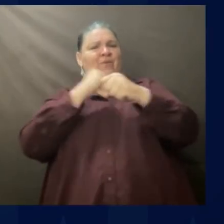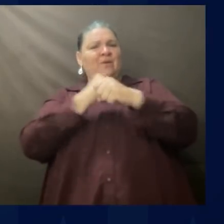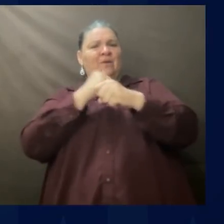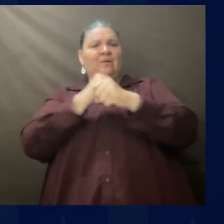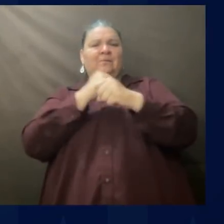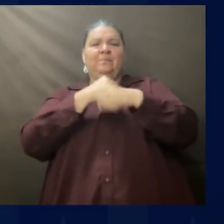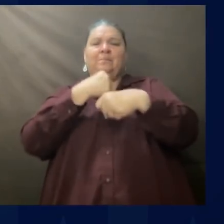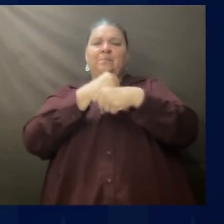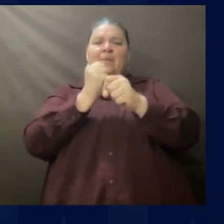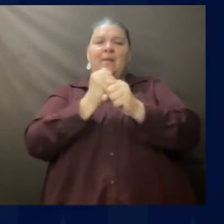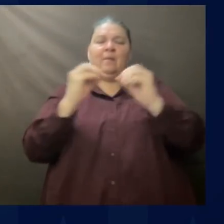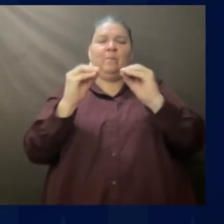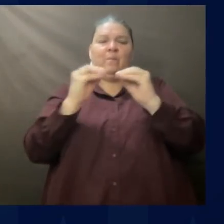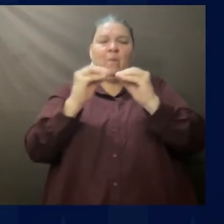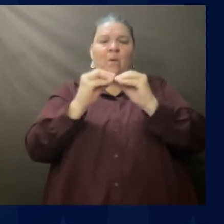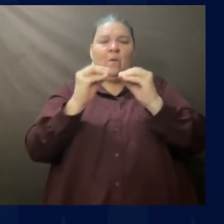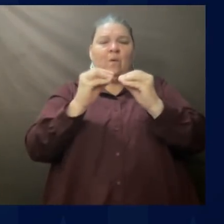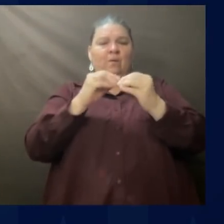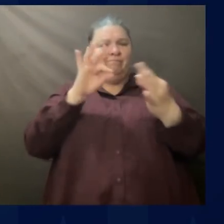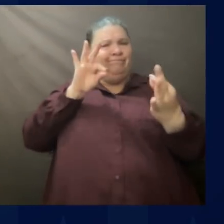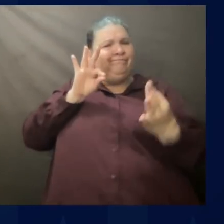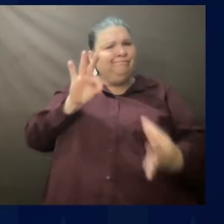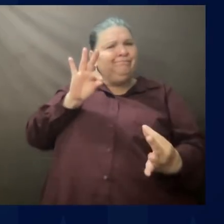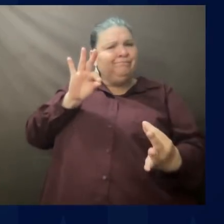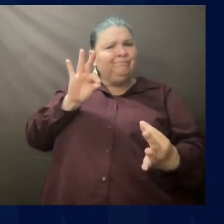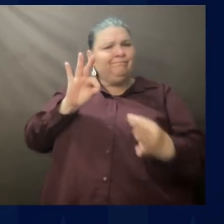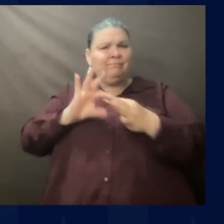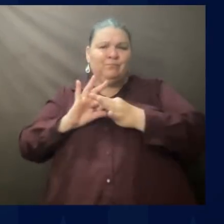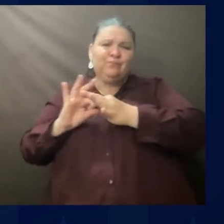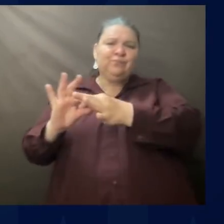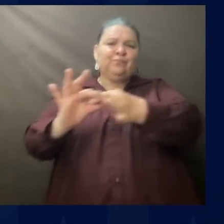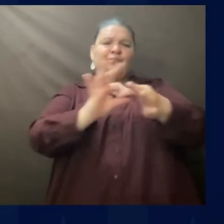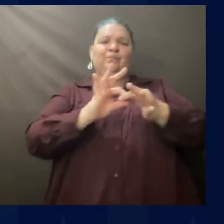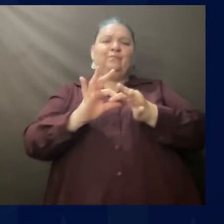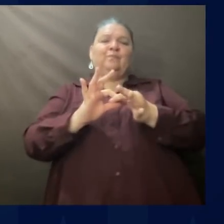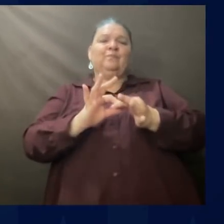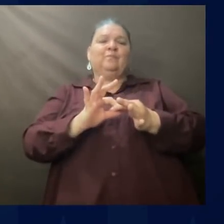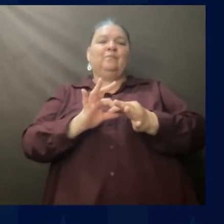Their sacrifice demands more than even our deepest gratitude.